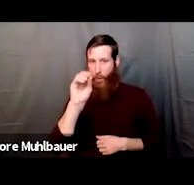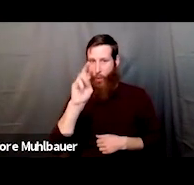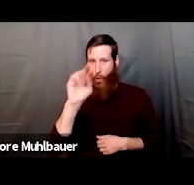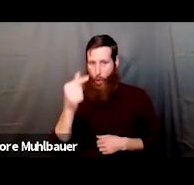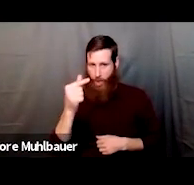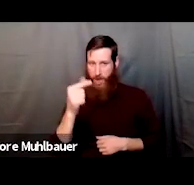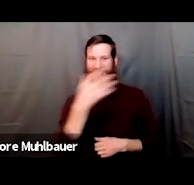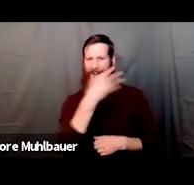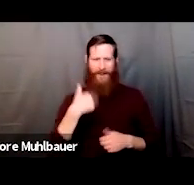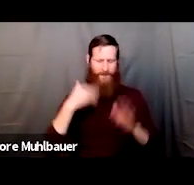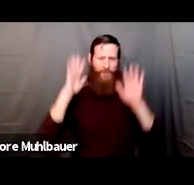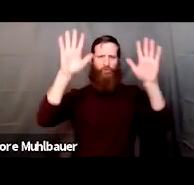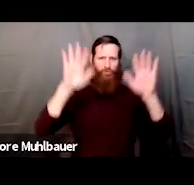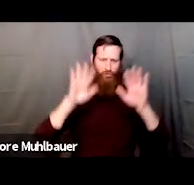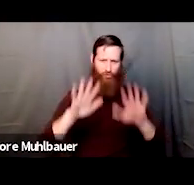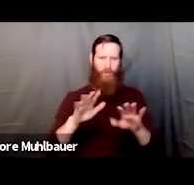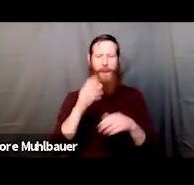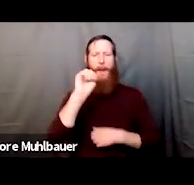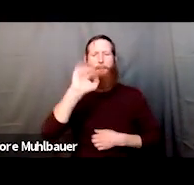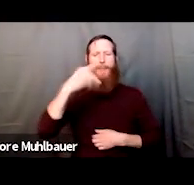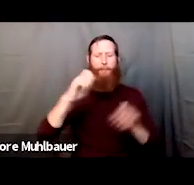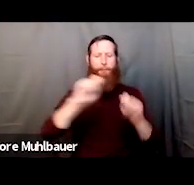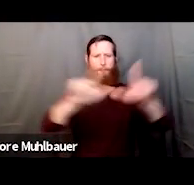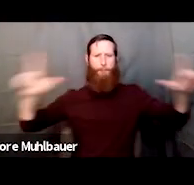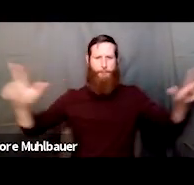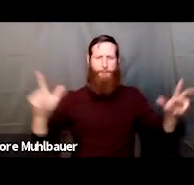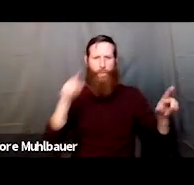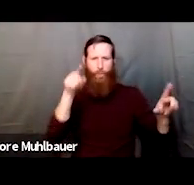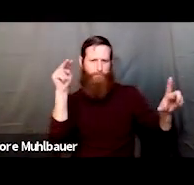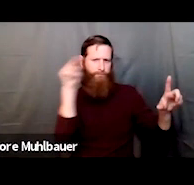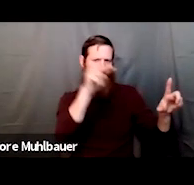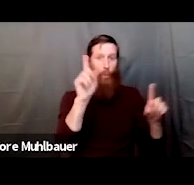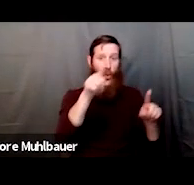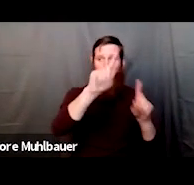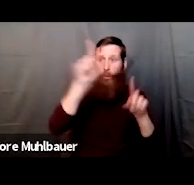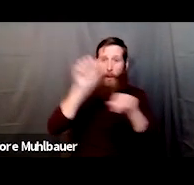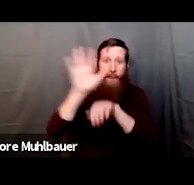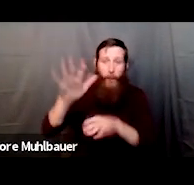And it has this great map resource where you can select the mountains you are traveling to maybe you are taking a trip to Colorado